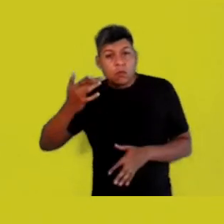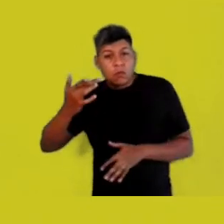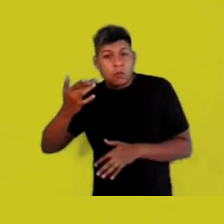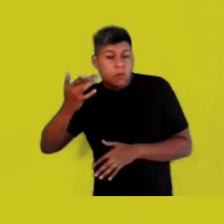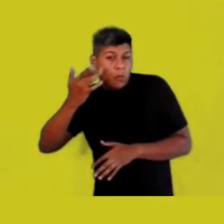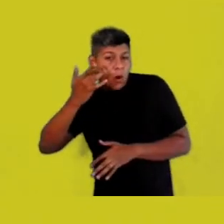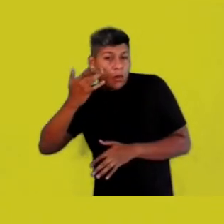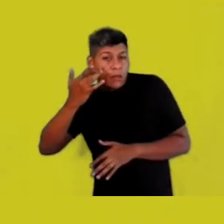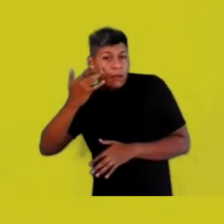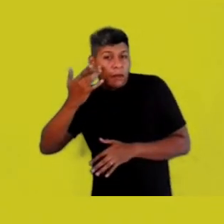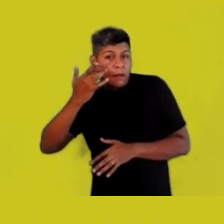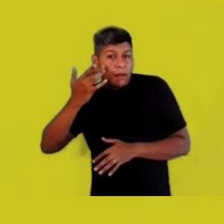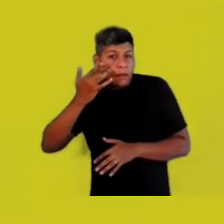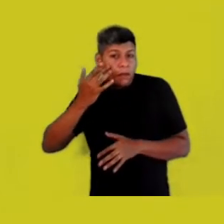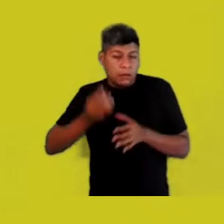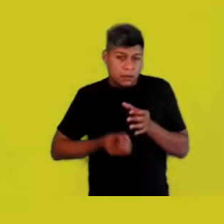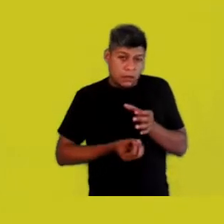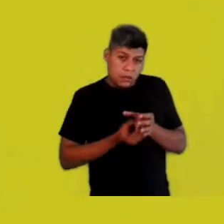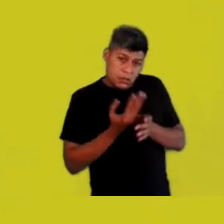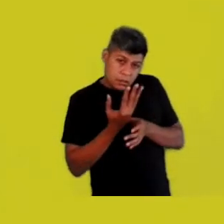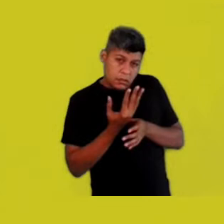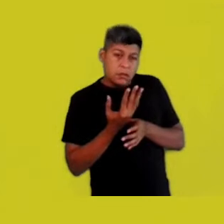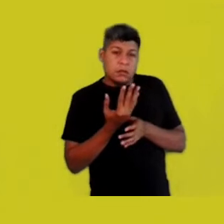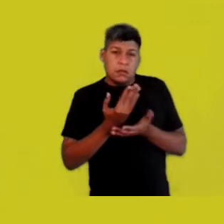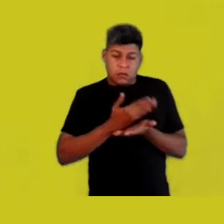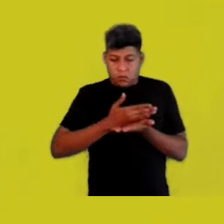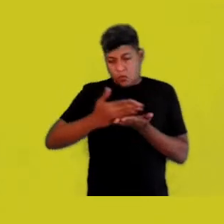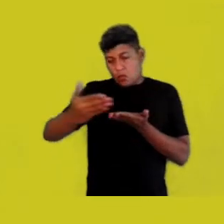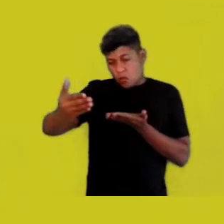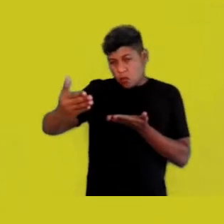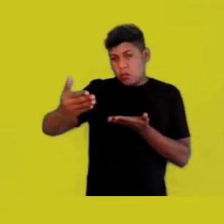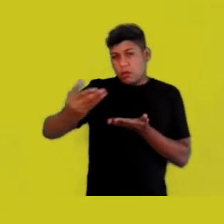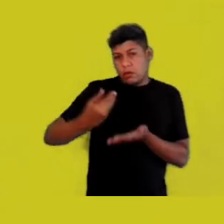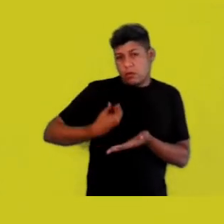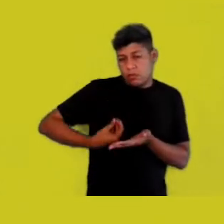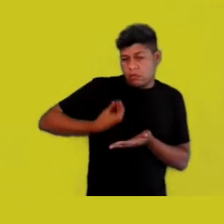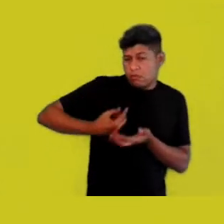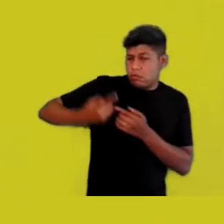of an origin, a primitive, a savage, an ancestor.